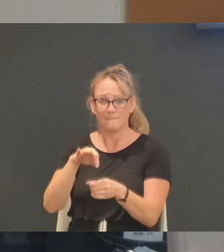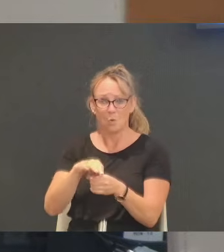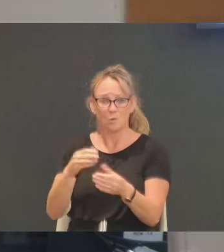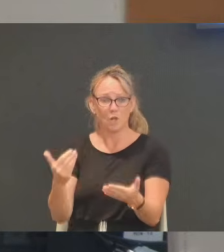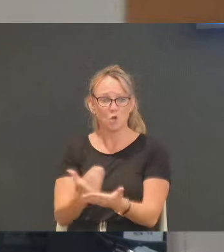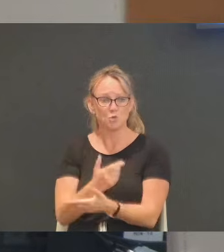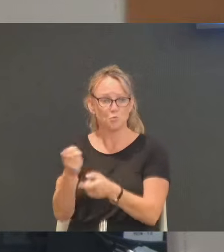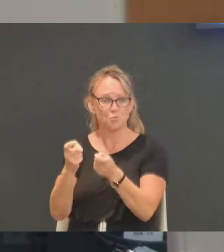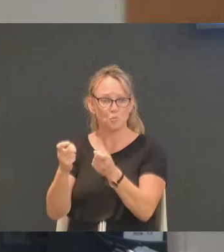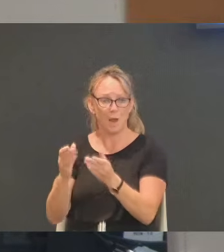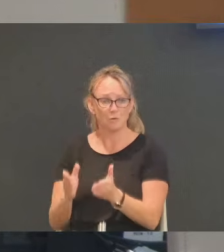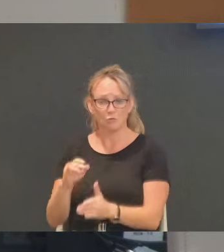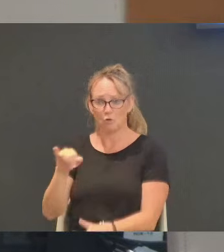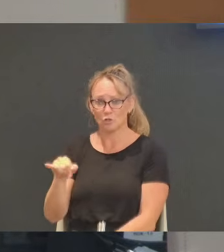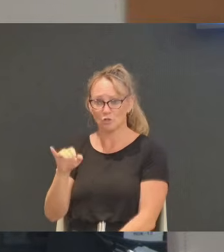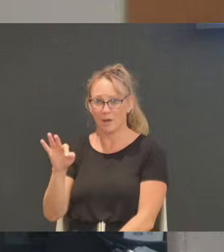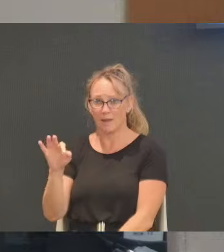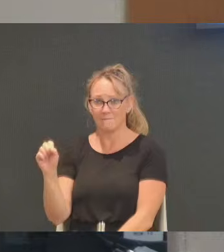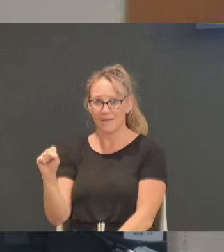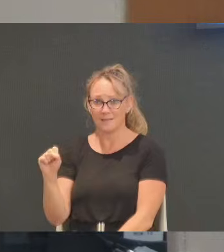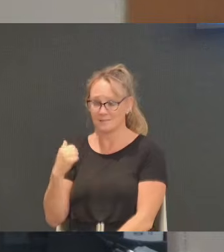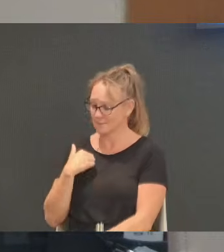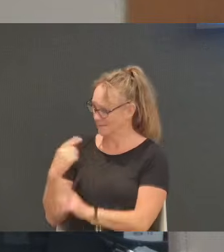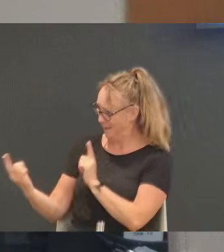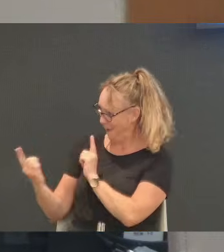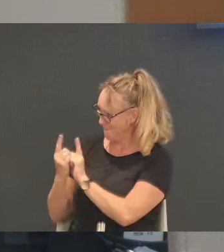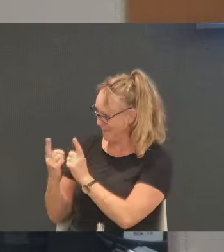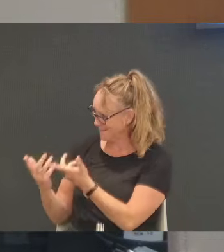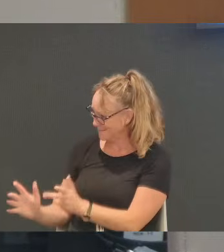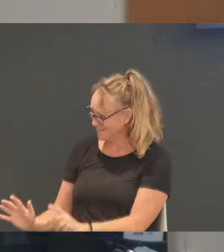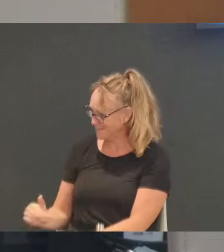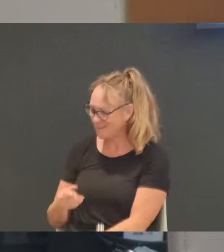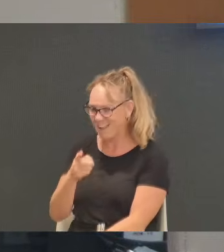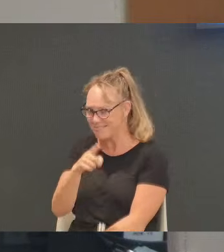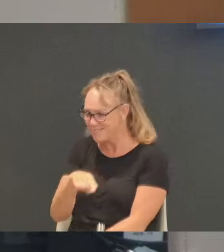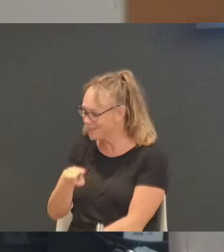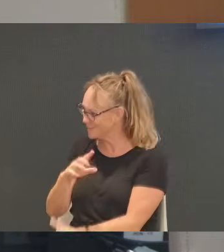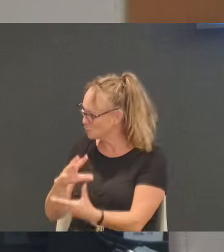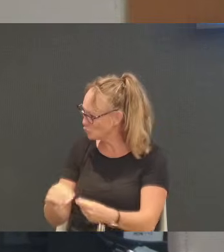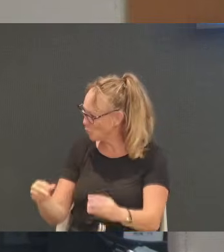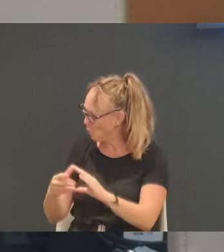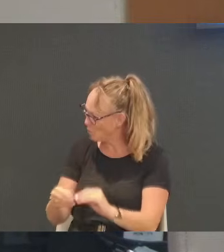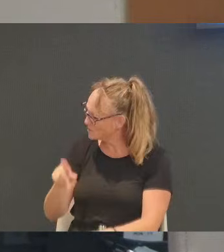that's one of the things I indicated that these stories should be out on a regular basis because